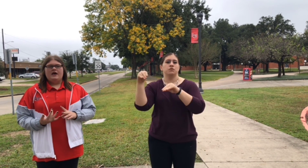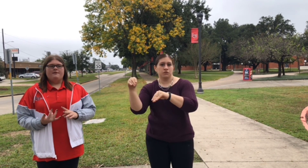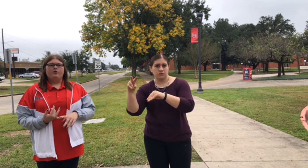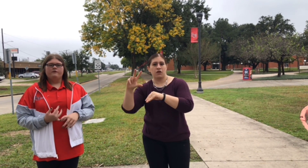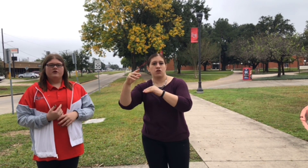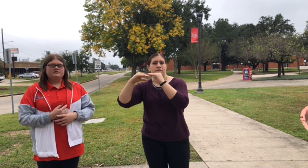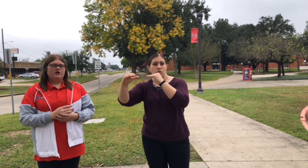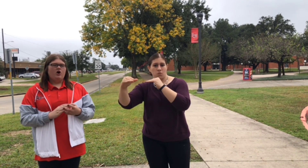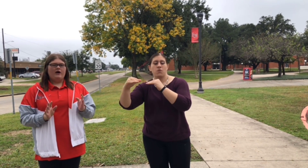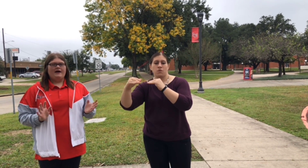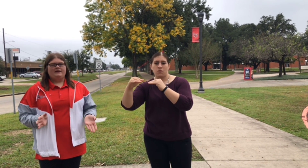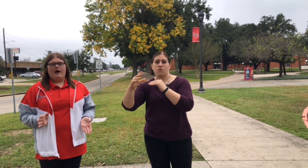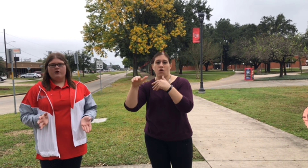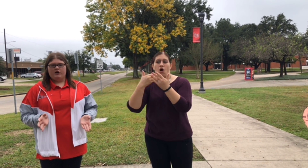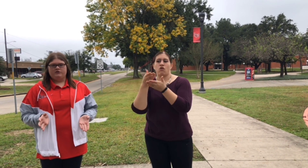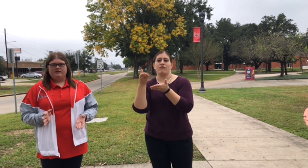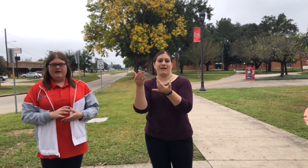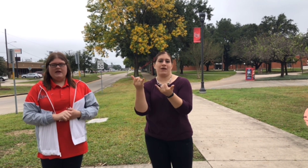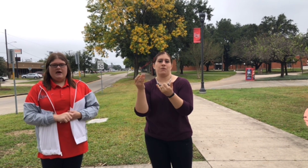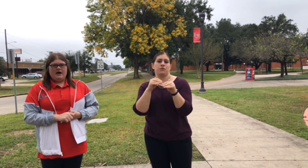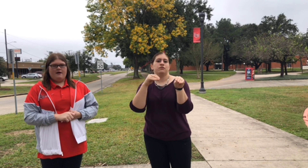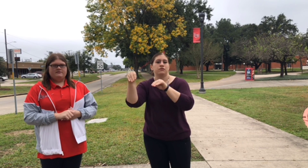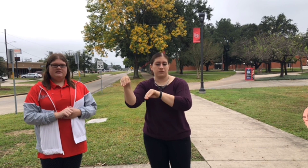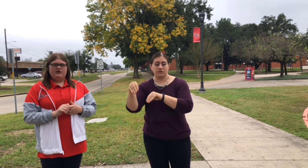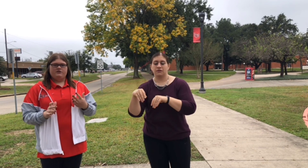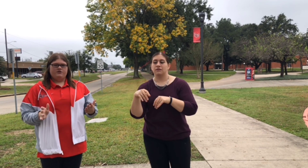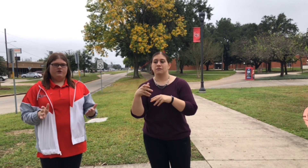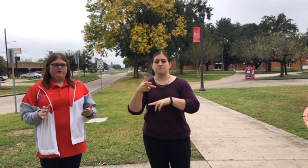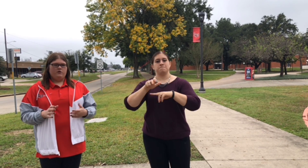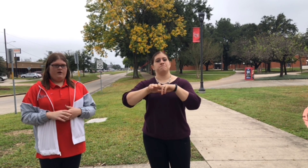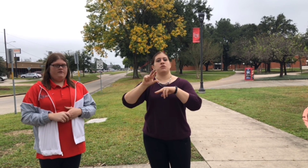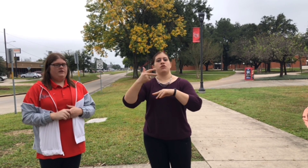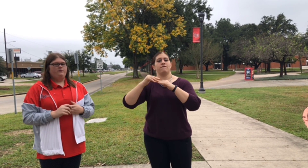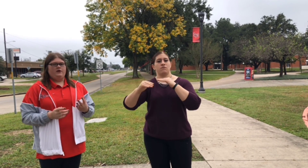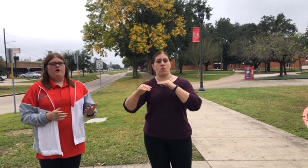Provost, they're all at now currently sitting on the third floor of the Reaud